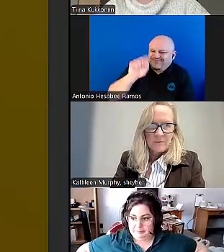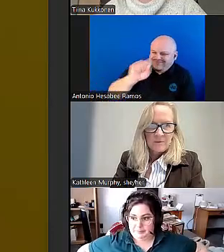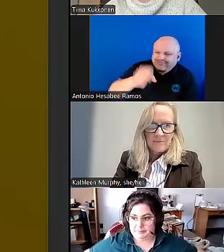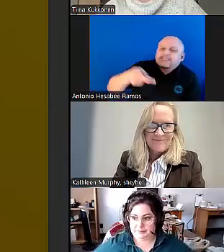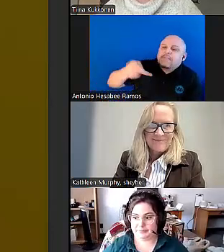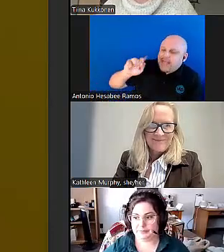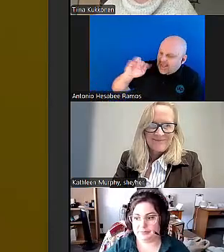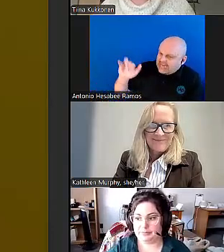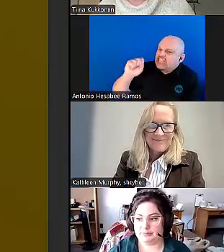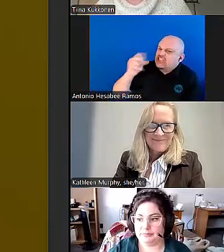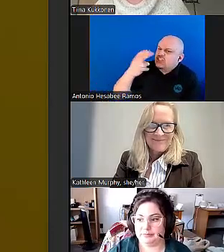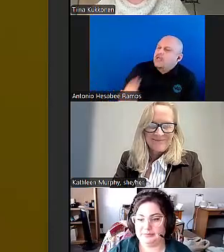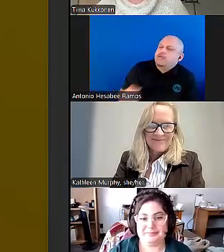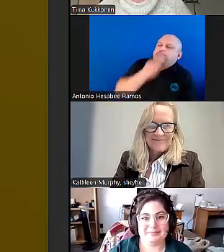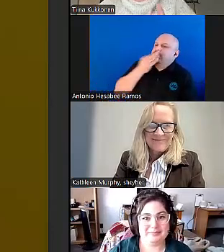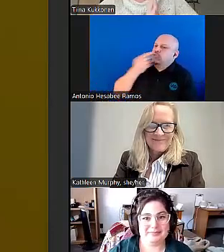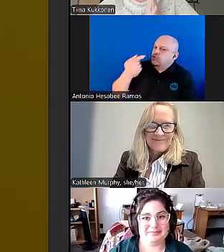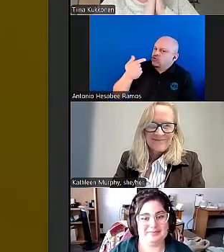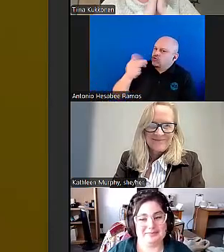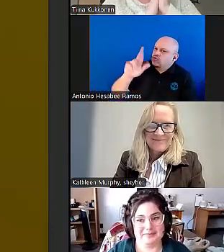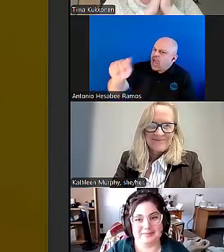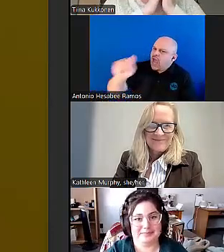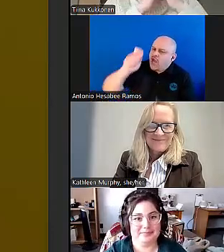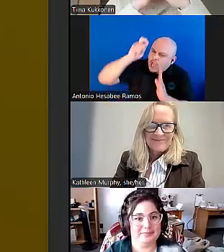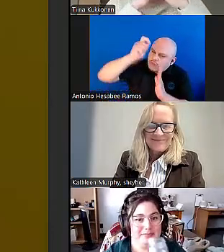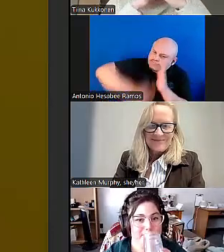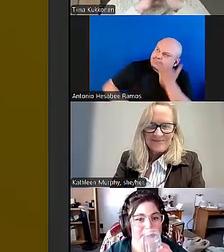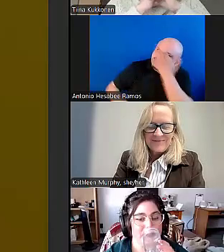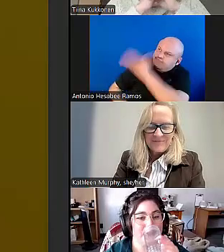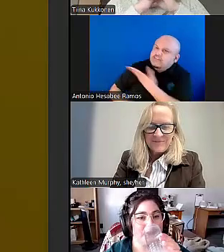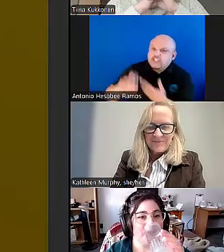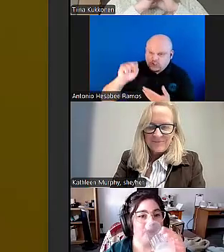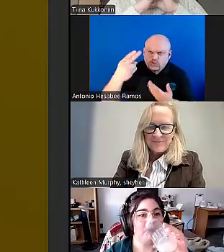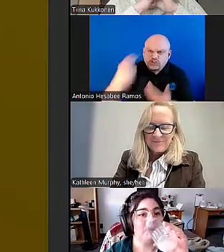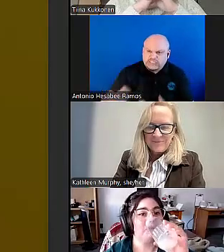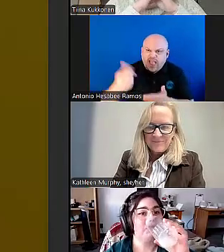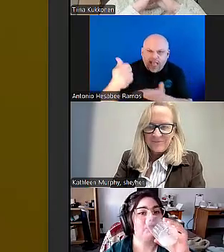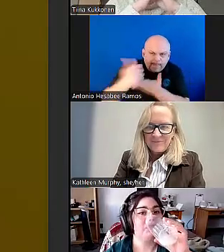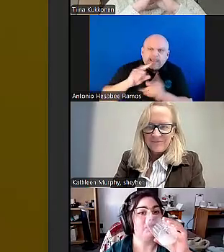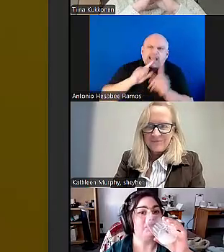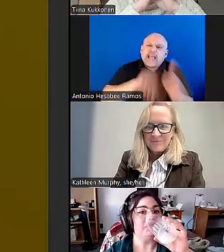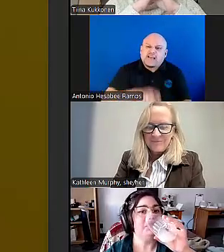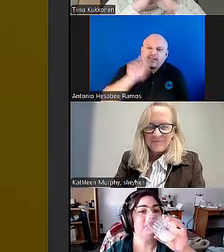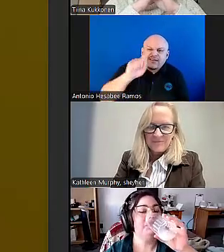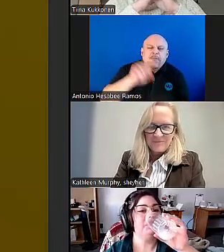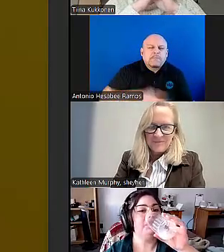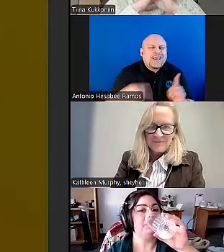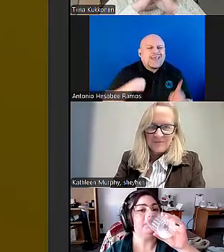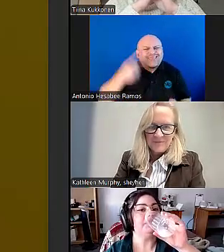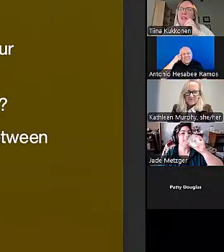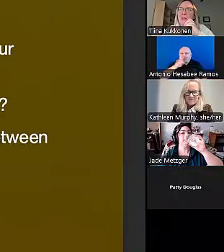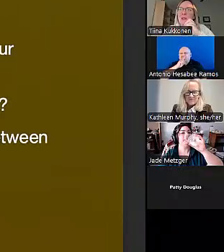grant writer, so I'm sure she can also chime into this. But I guess it depends on the context of the